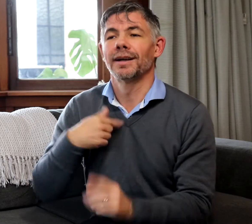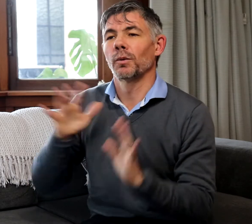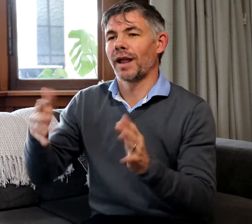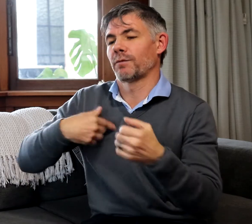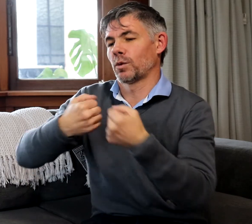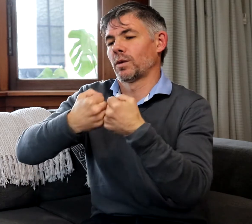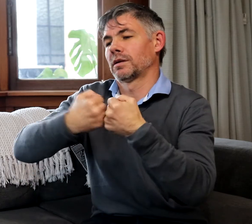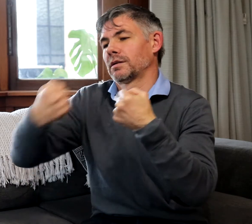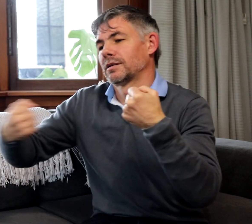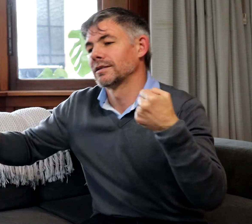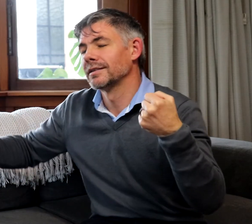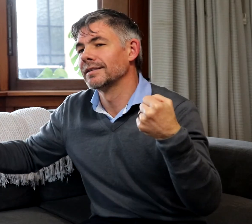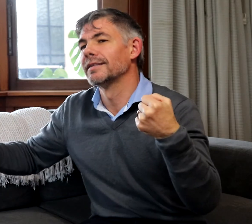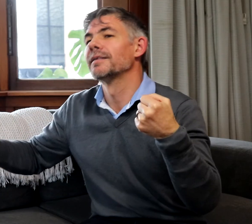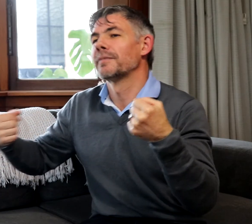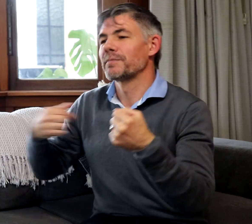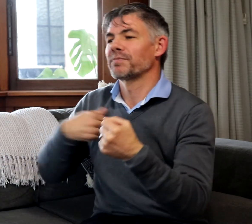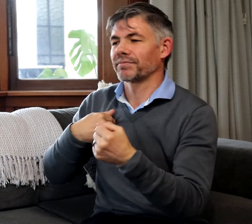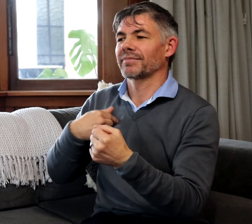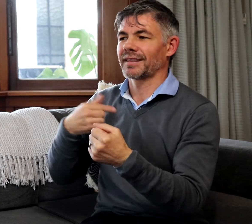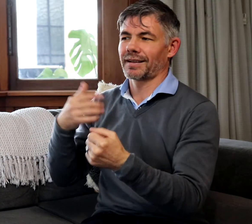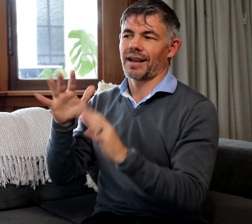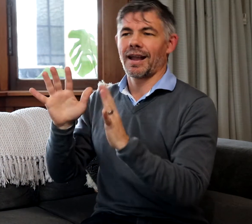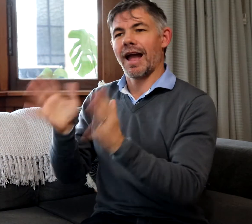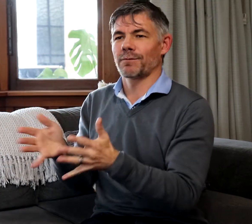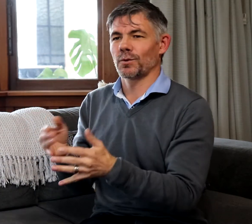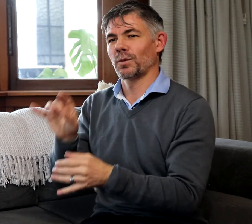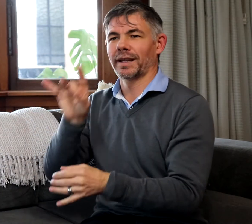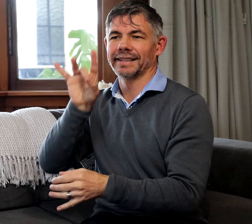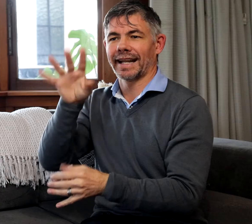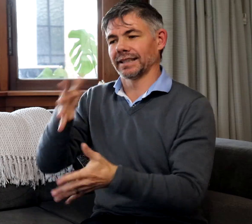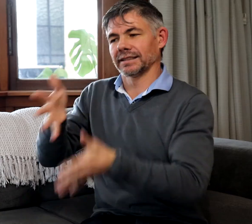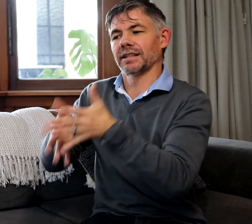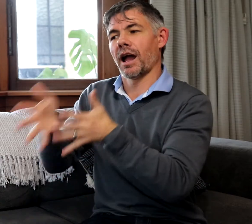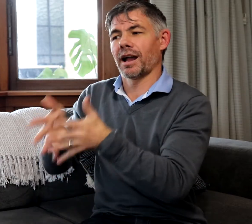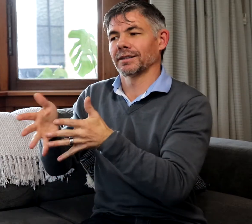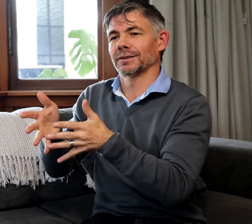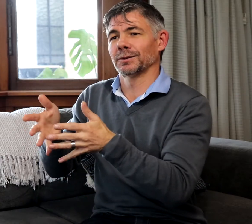and what might be said in five words in English might be needing to be expanded